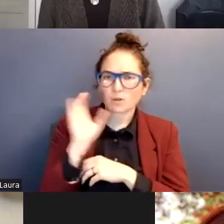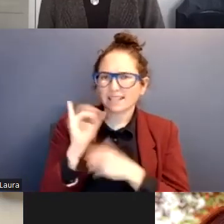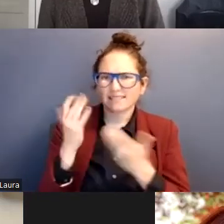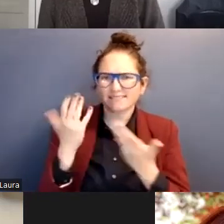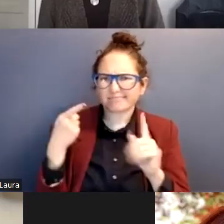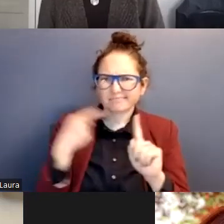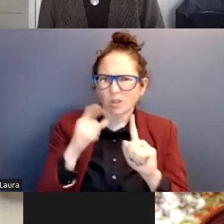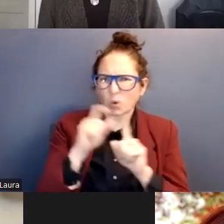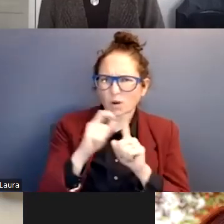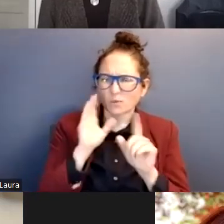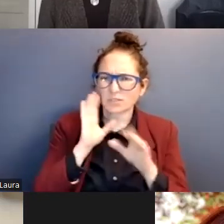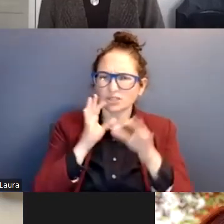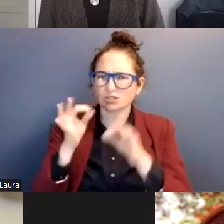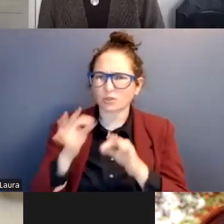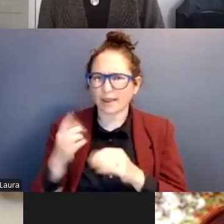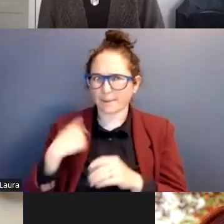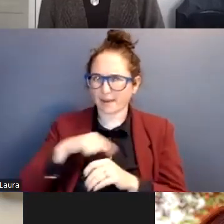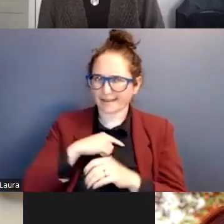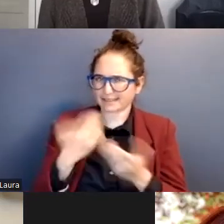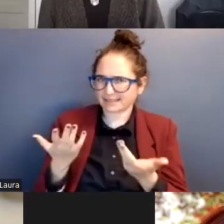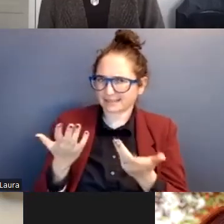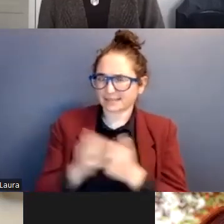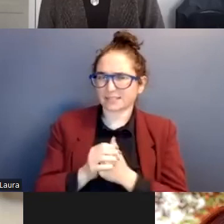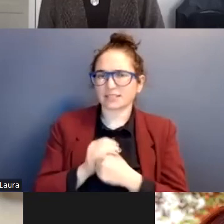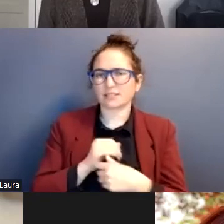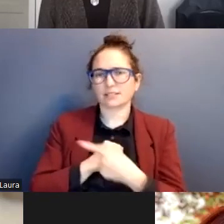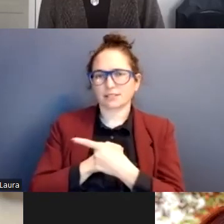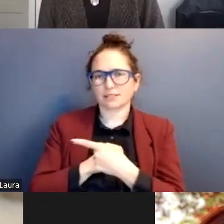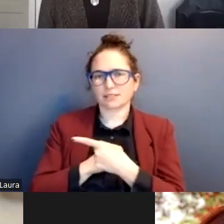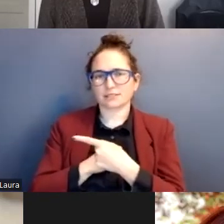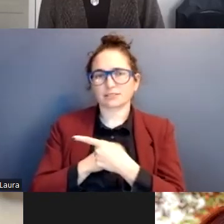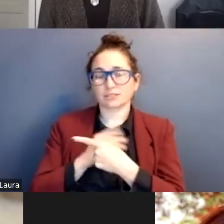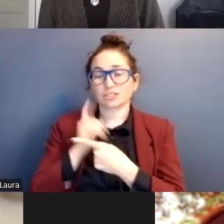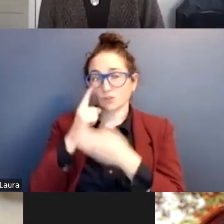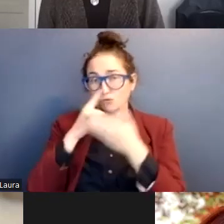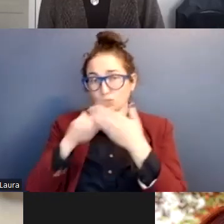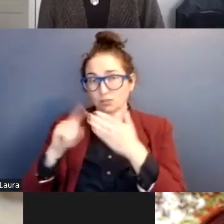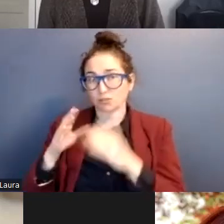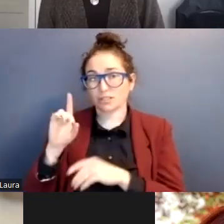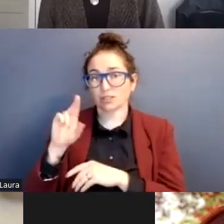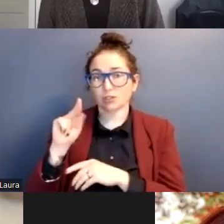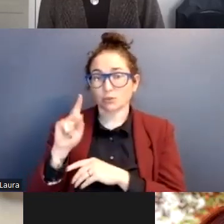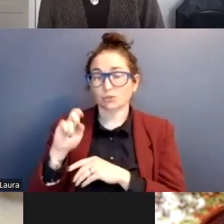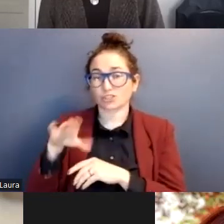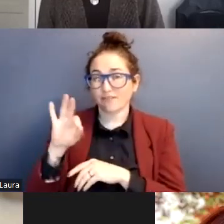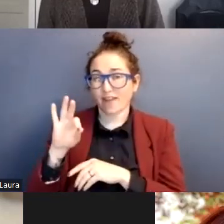that would describe this, and she is a researcher at Duke, and she found this ancient Sanskrit word called the viloma, the